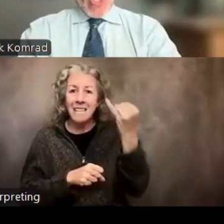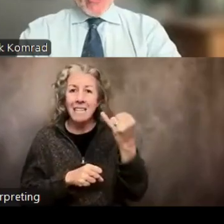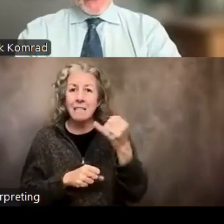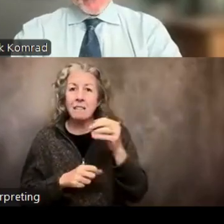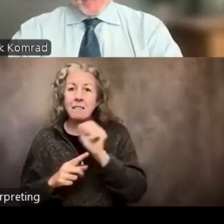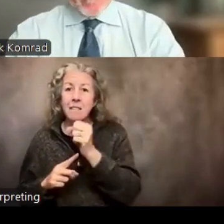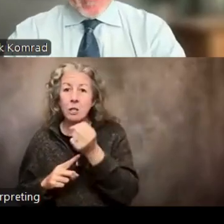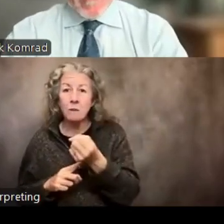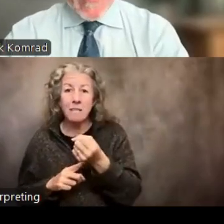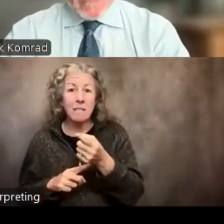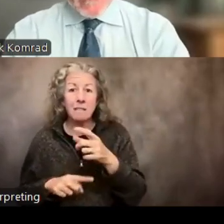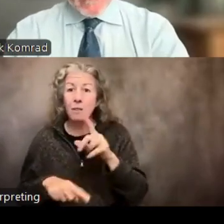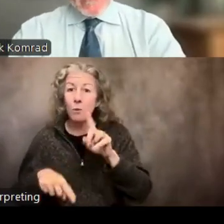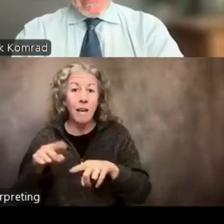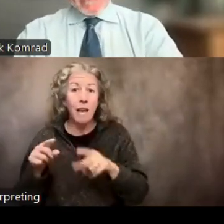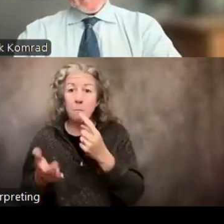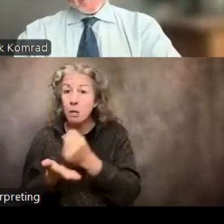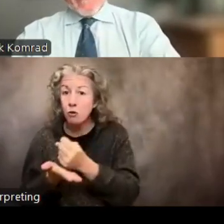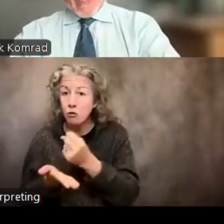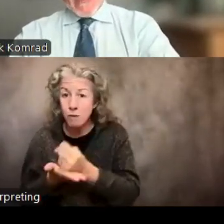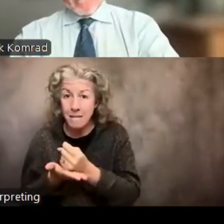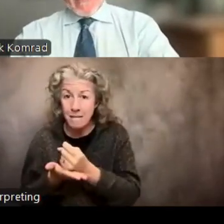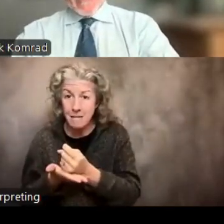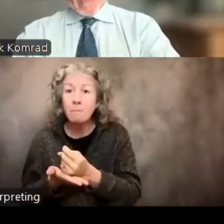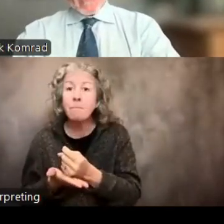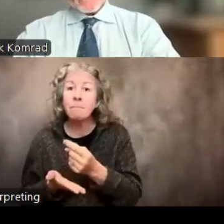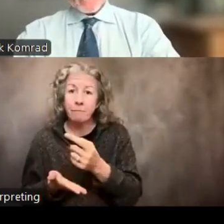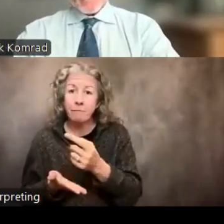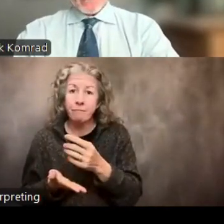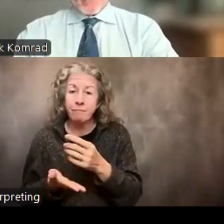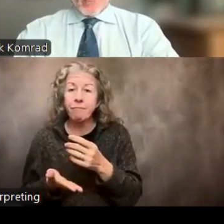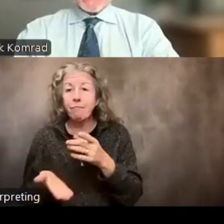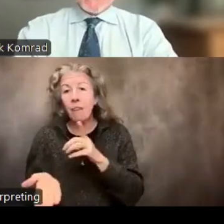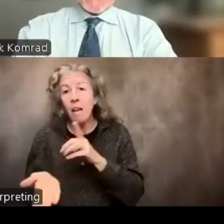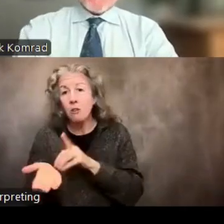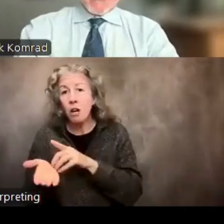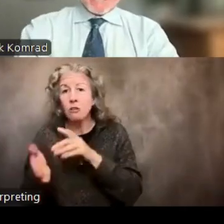untreatable, as defined by a doctor, although also as defined